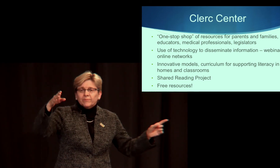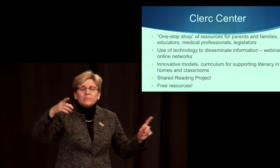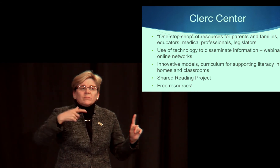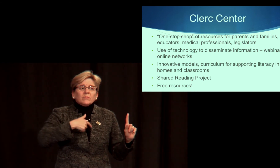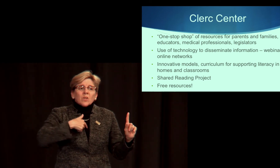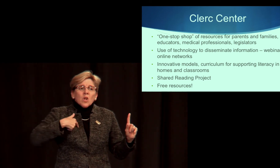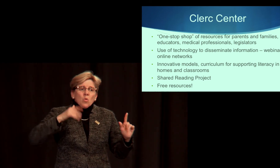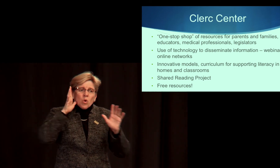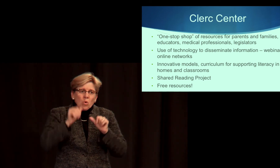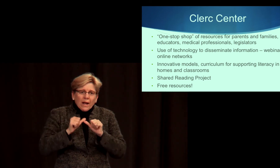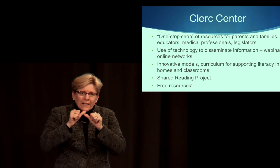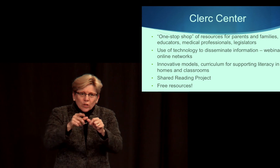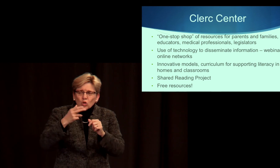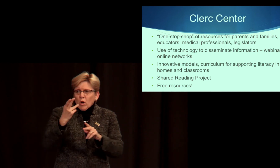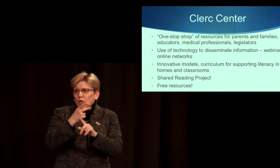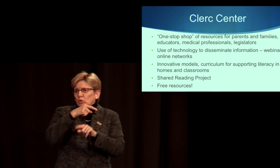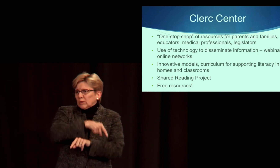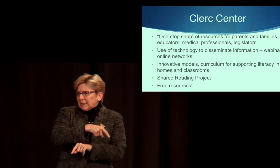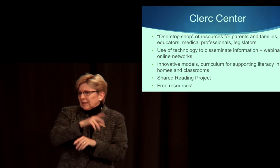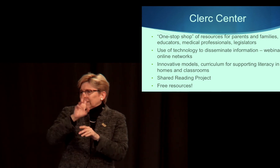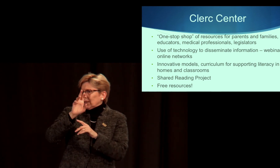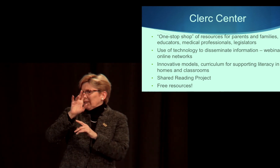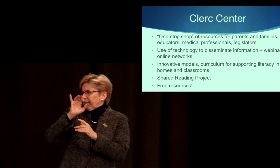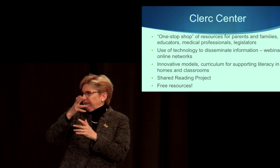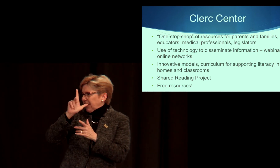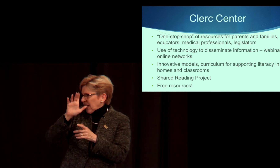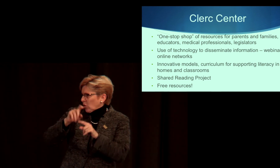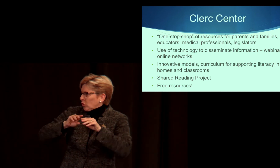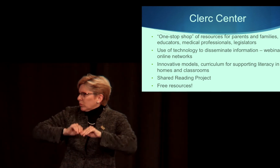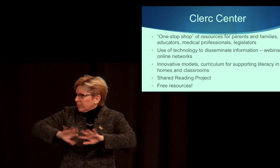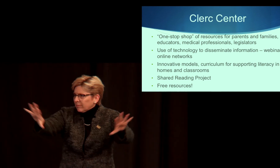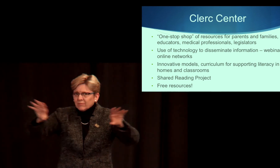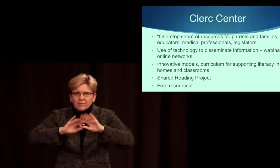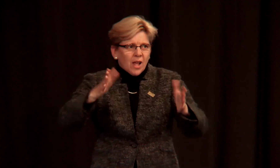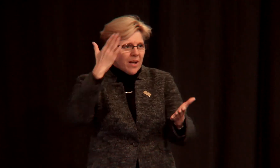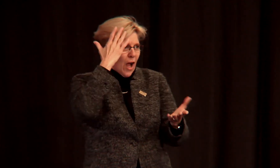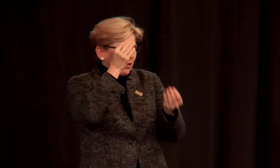to use this vehicle to disseminate information to all of you.